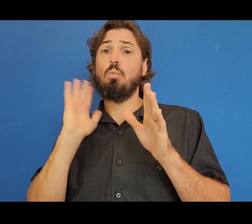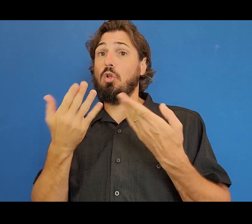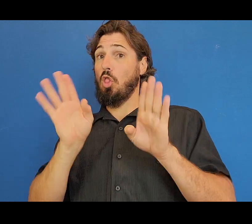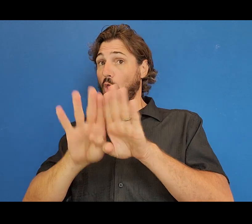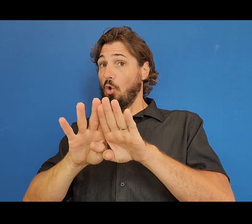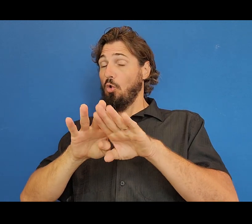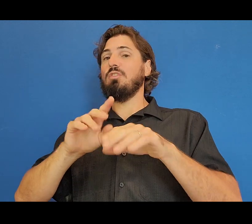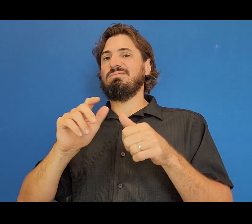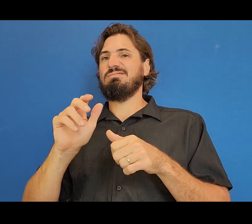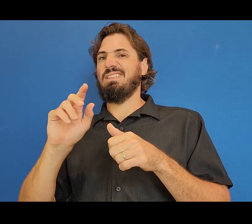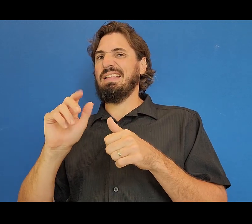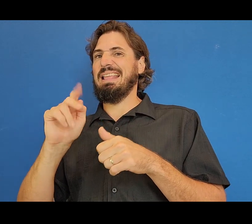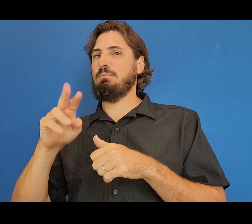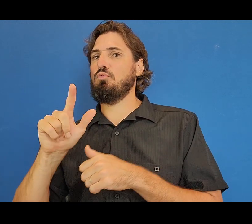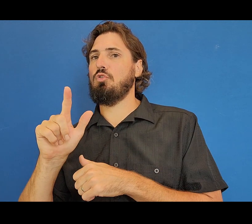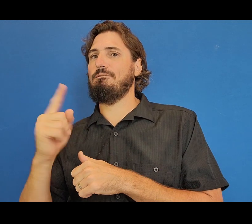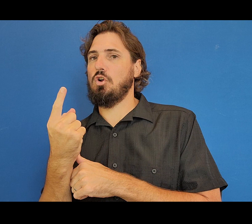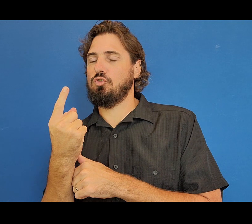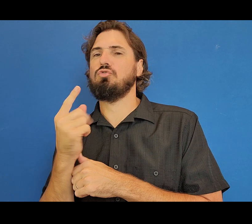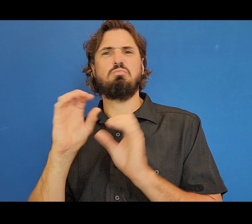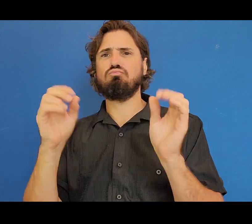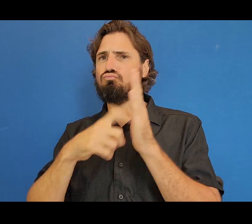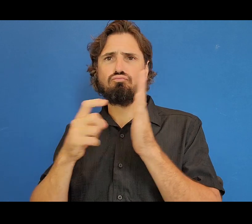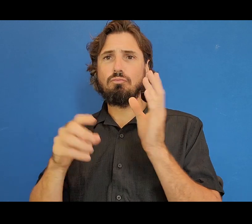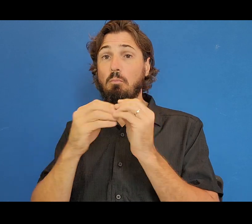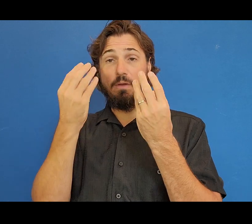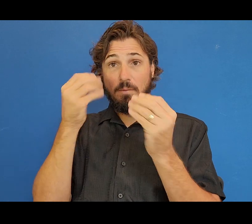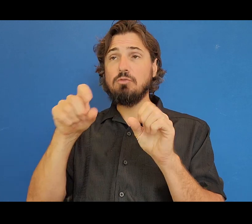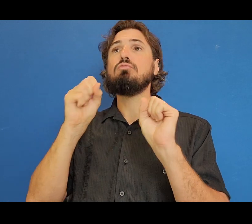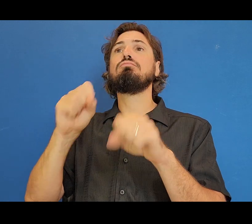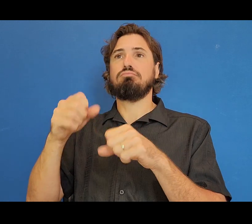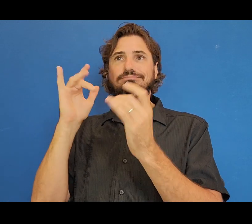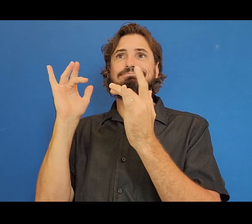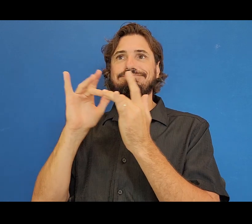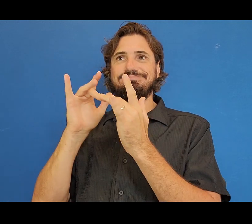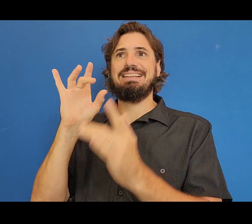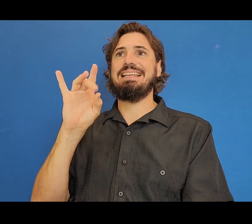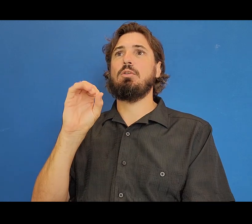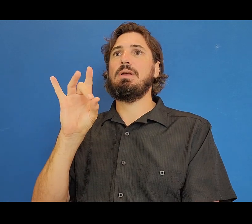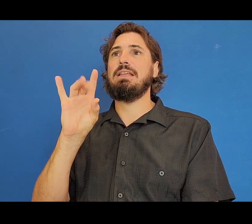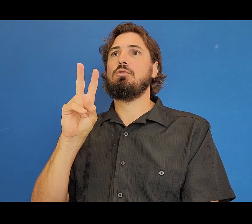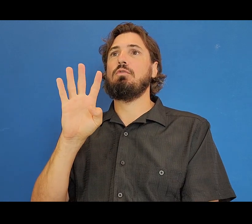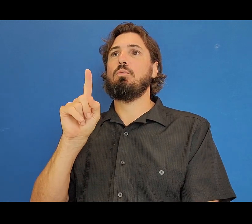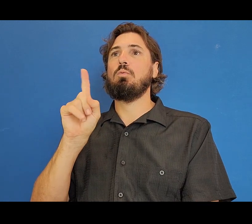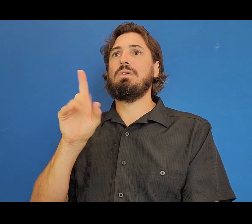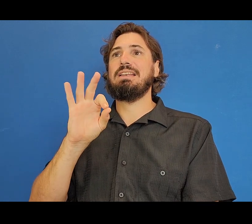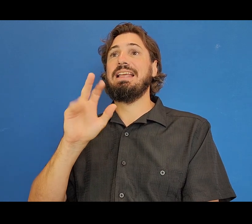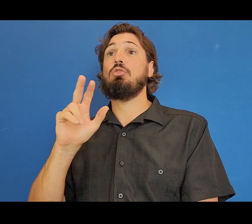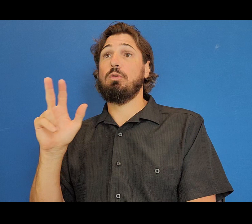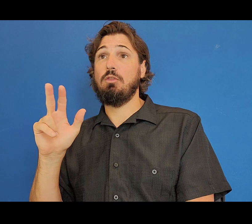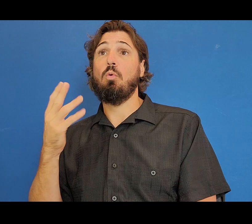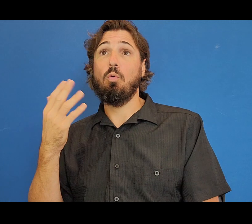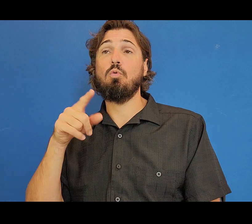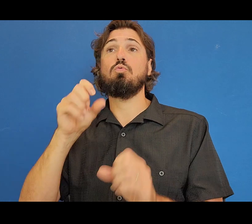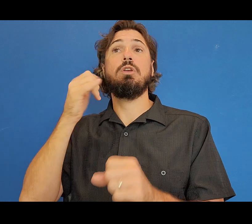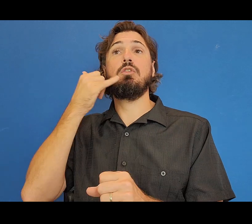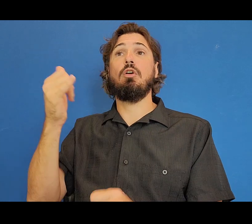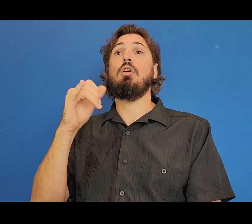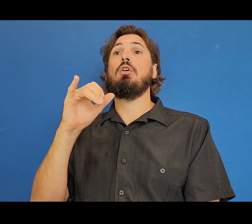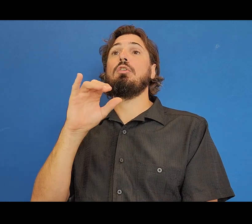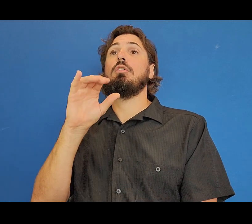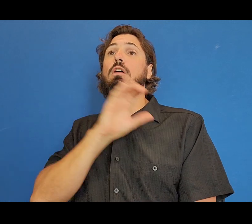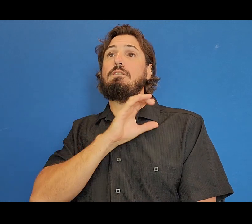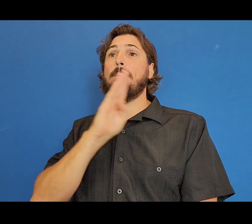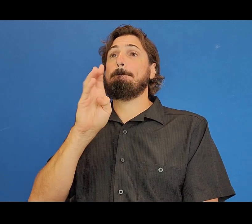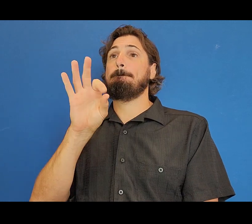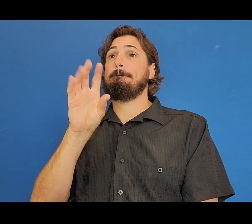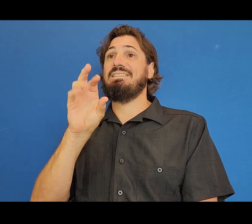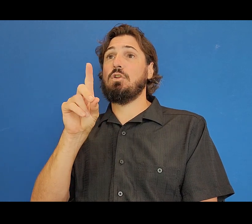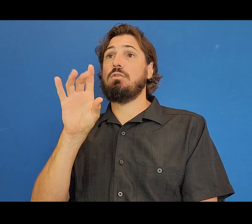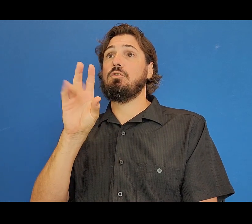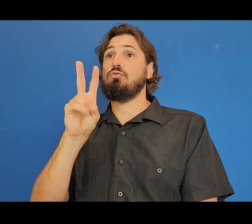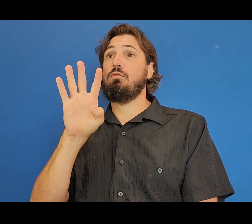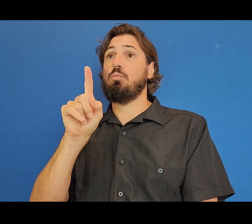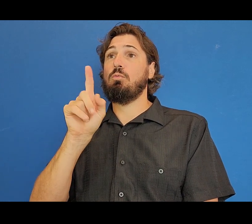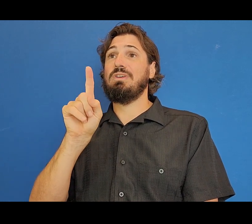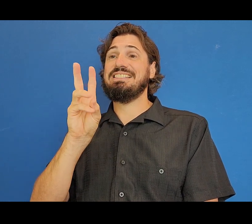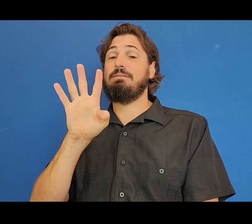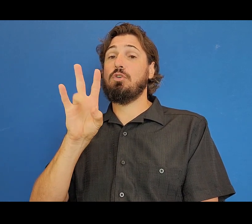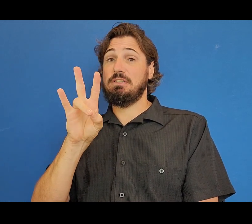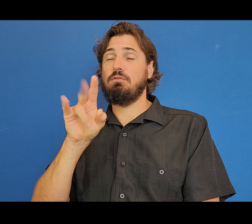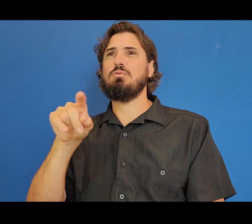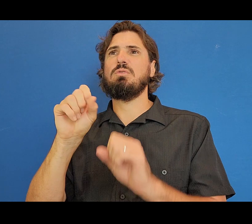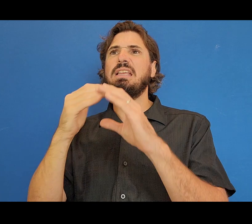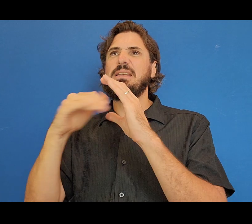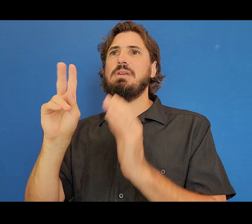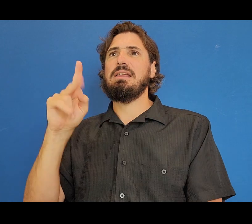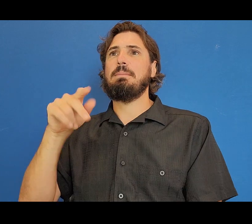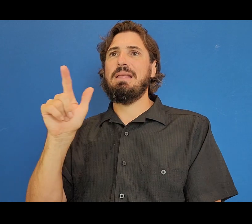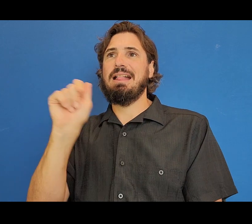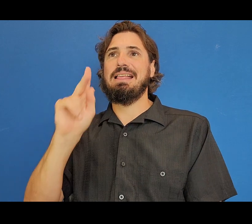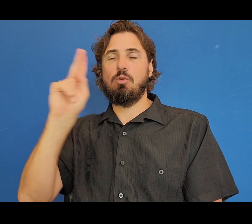For more information on the K-PAL flag football program, please contact Sgt. Morris Unutoa at 808-241-1933 or Officer Charles Bedford at 808-241-1647 or kpal@kauai.gov.